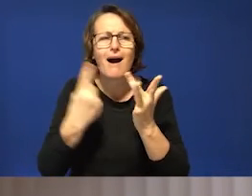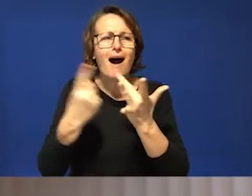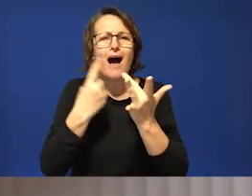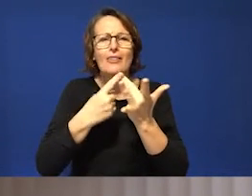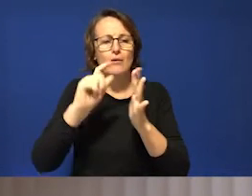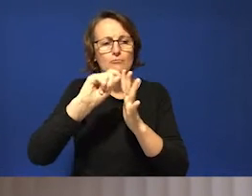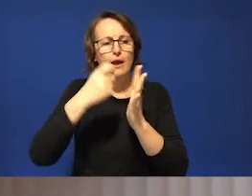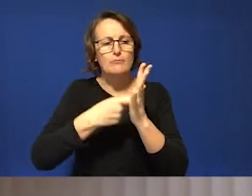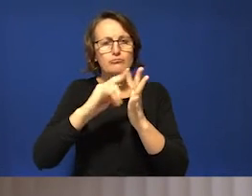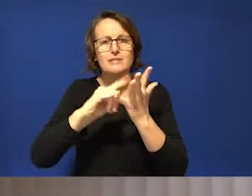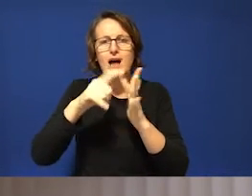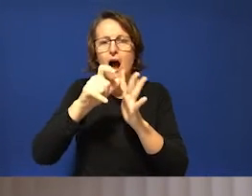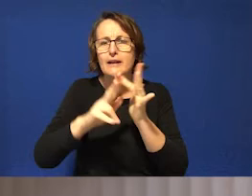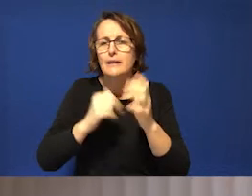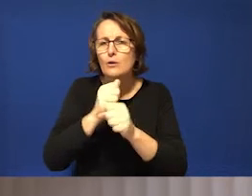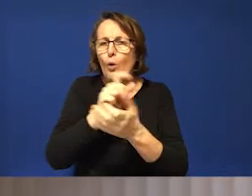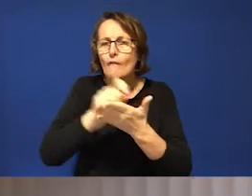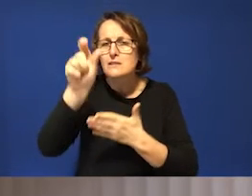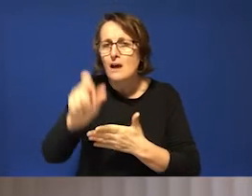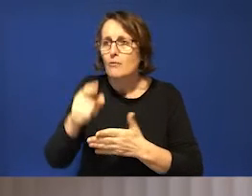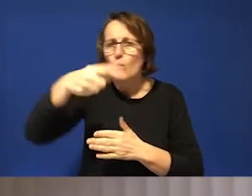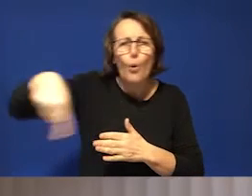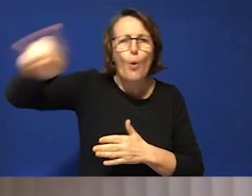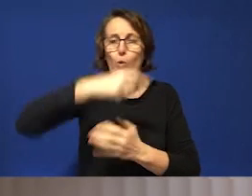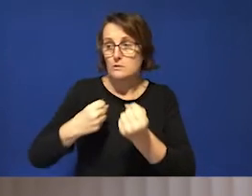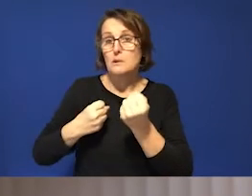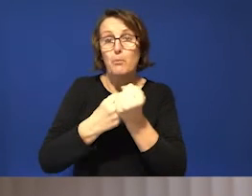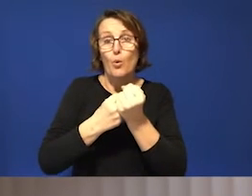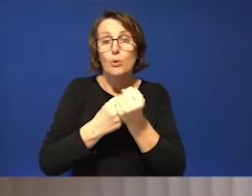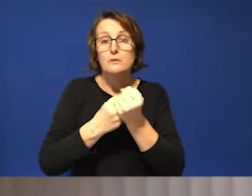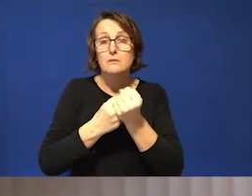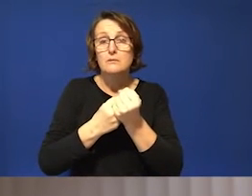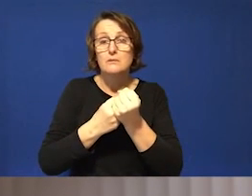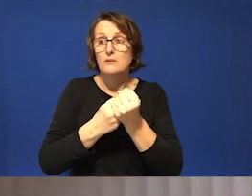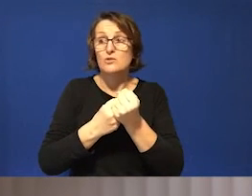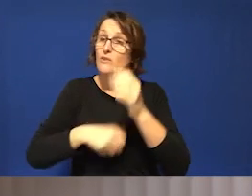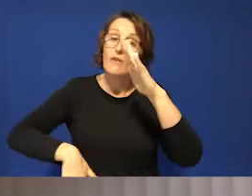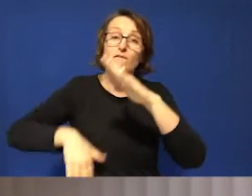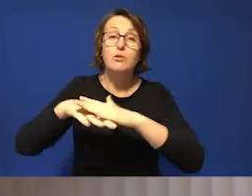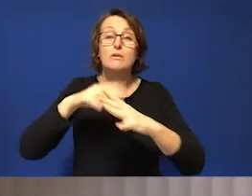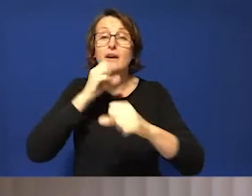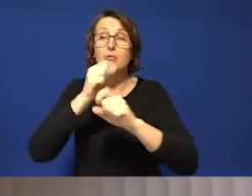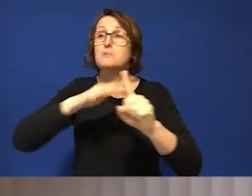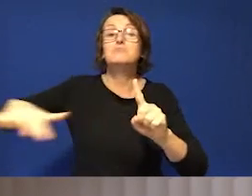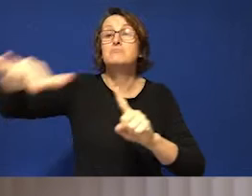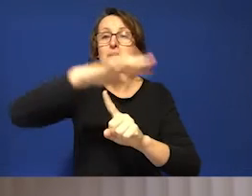And so on that actually supported us. And it was across the board.